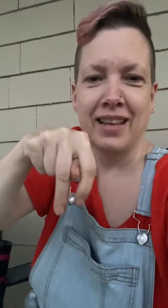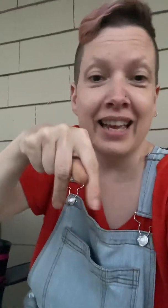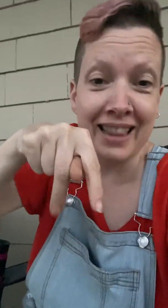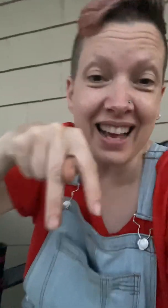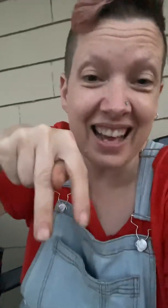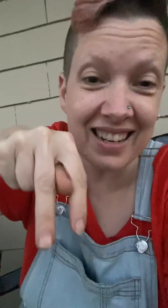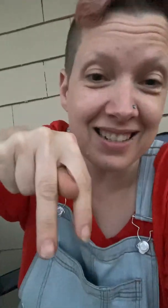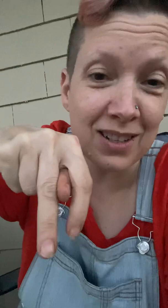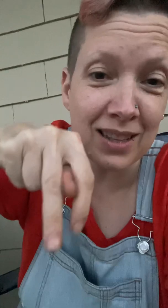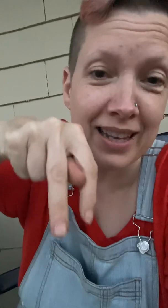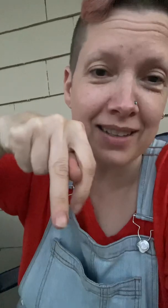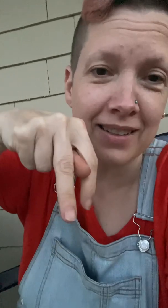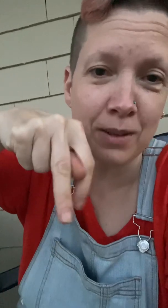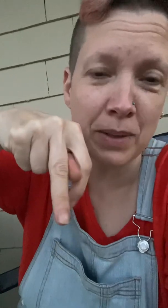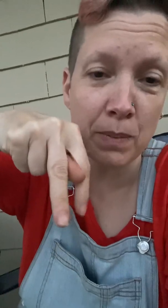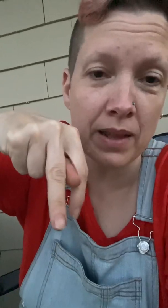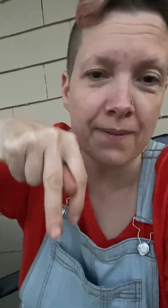and that kind of does look like a little peepee there.